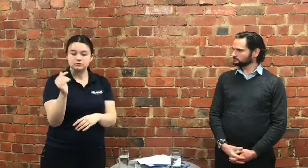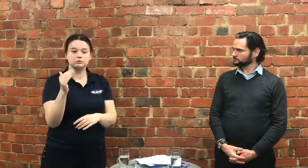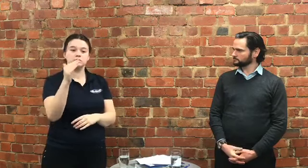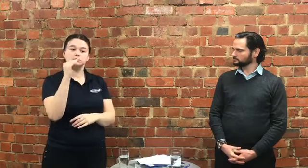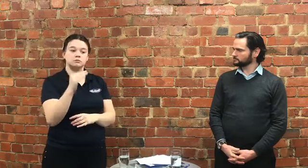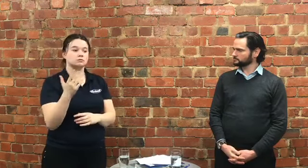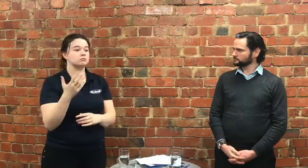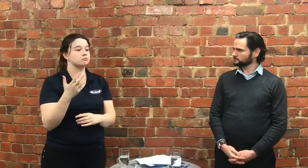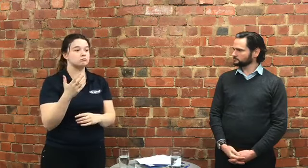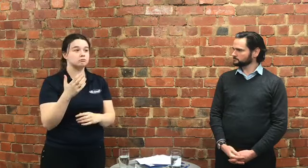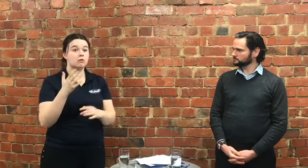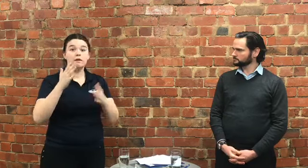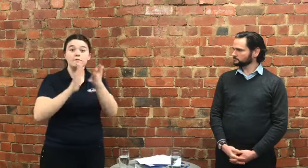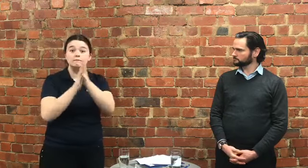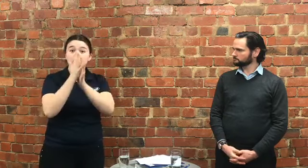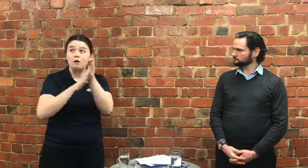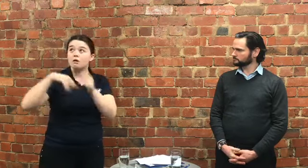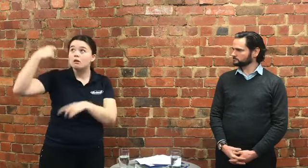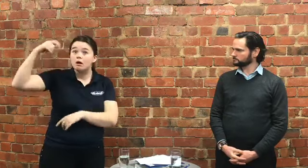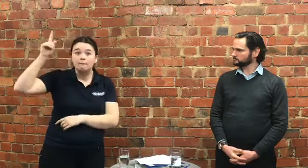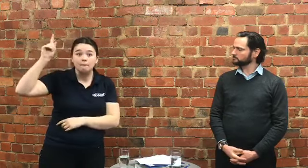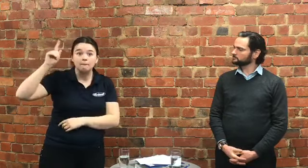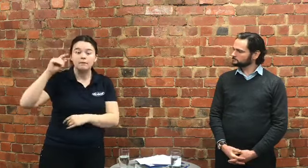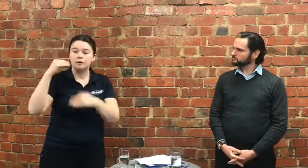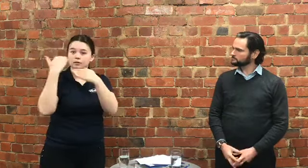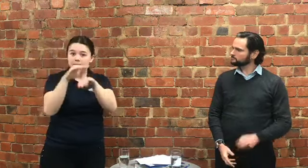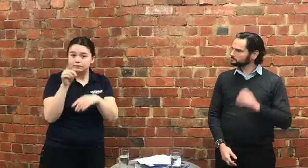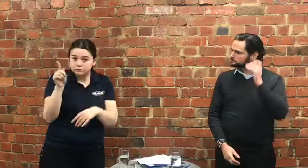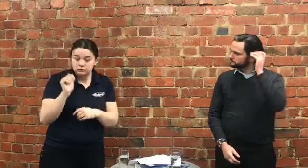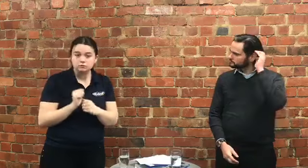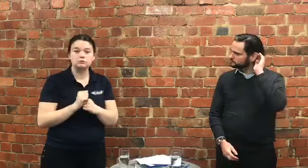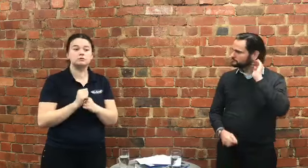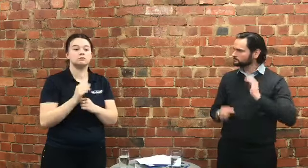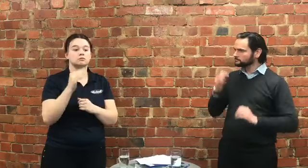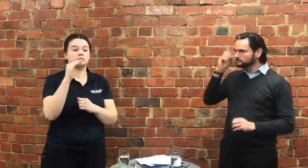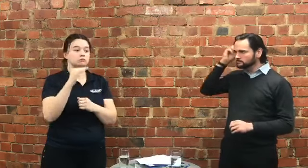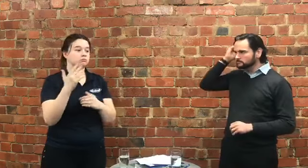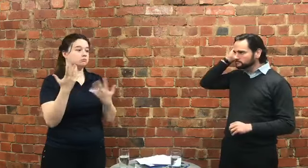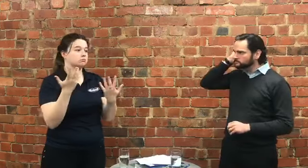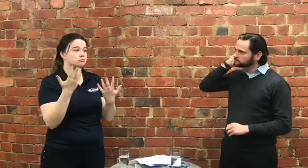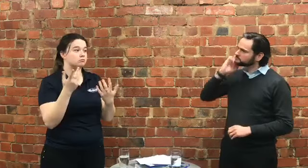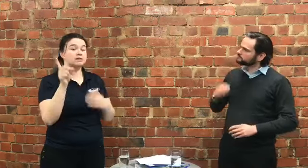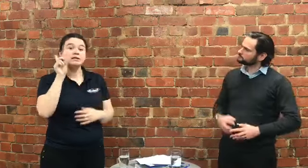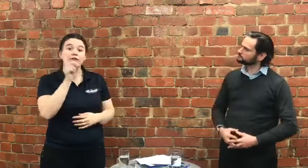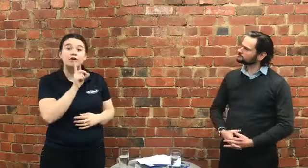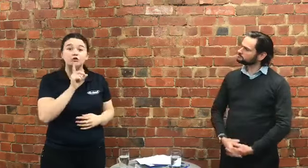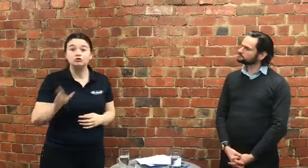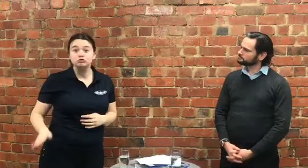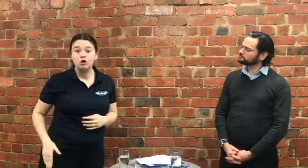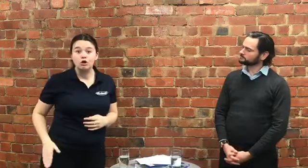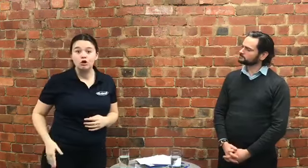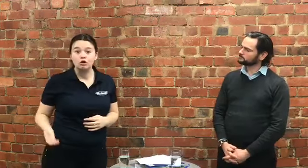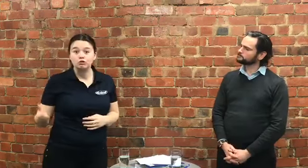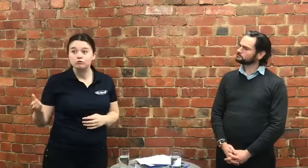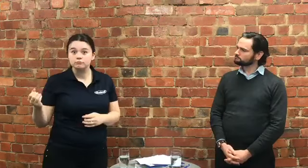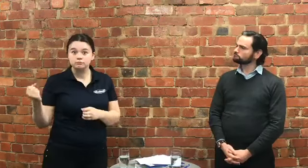Interpreting, there will be a maximum amount, there will be a maximum amount for, perhaps, equipment such as smoke alarms.